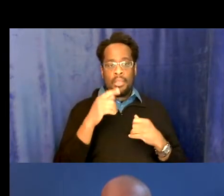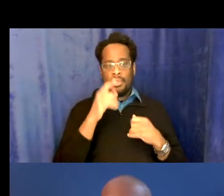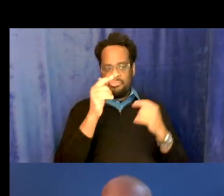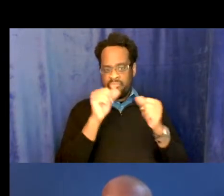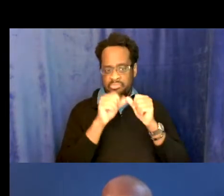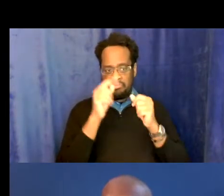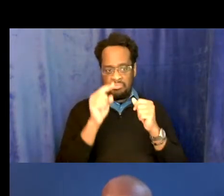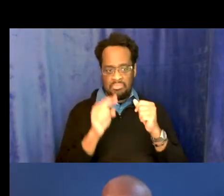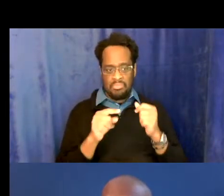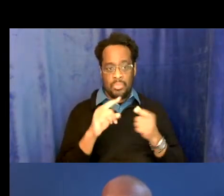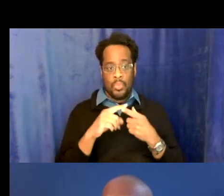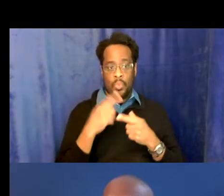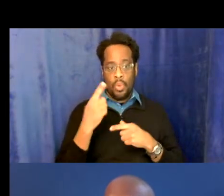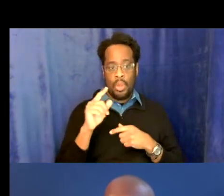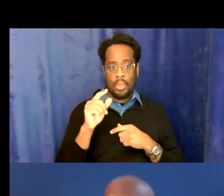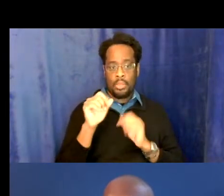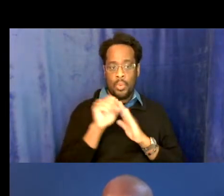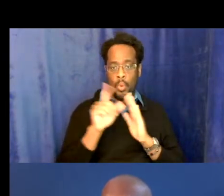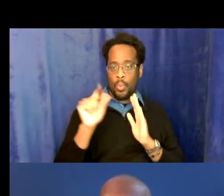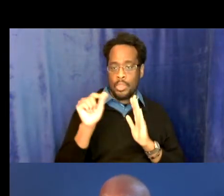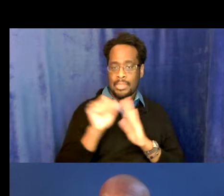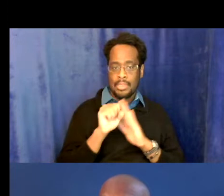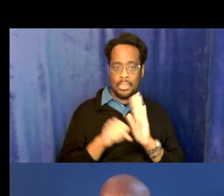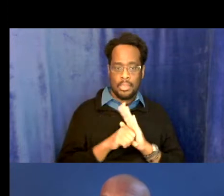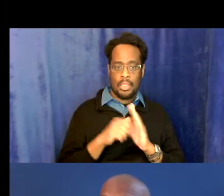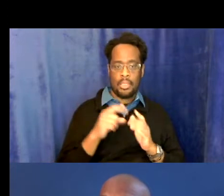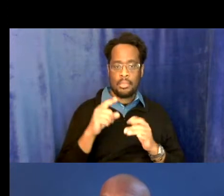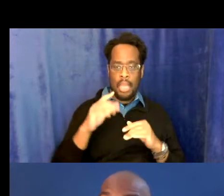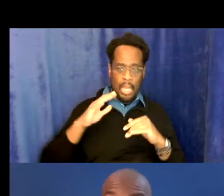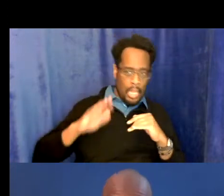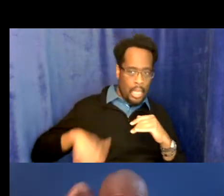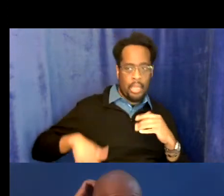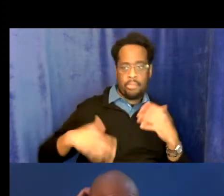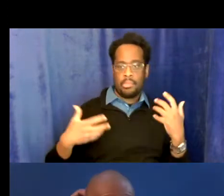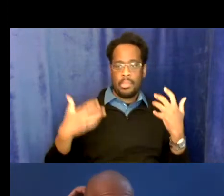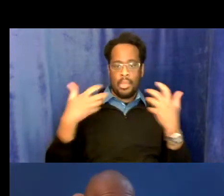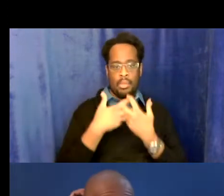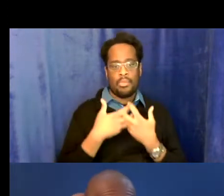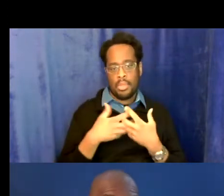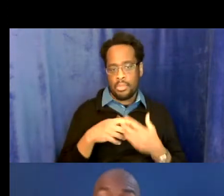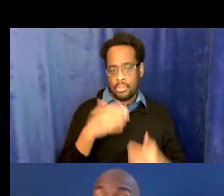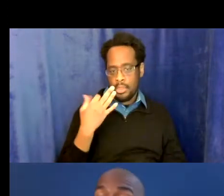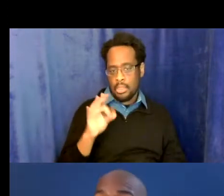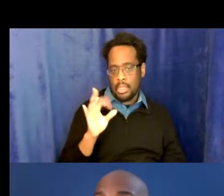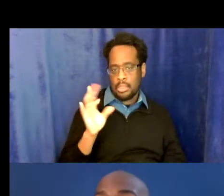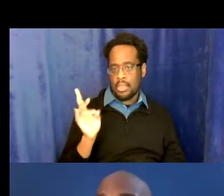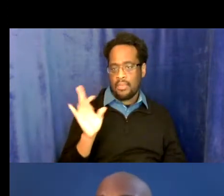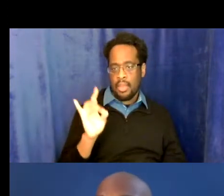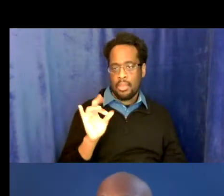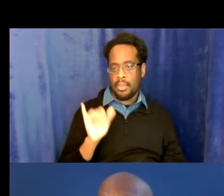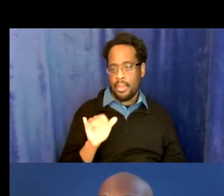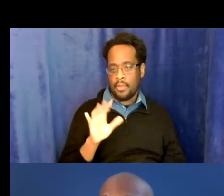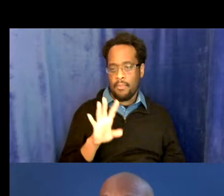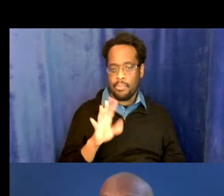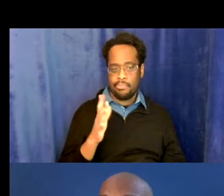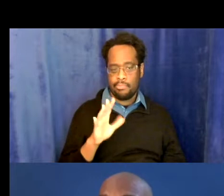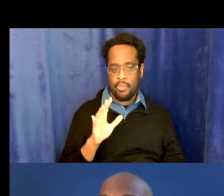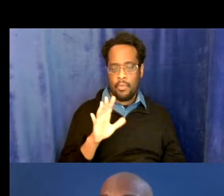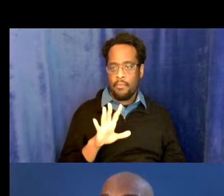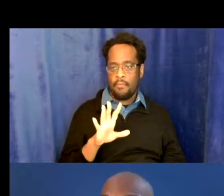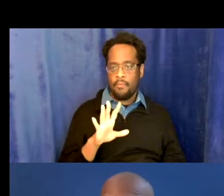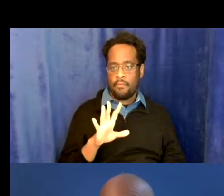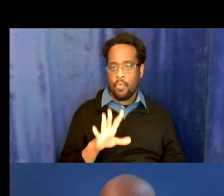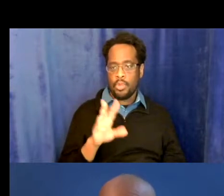so now this really continued in 20 or some odd states that were late in integration of 1978 or so